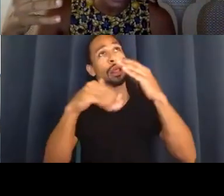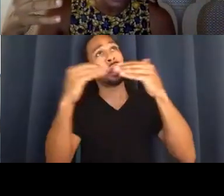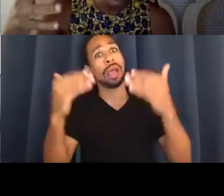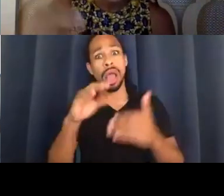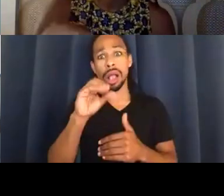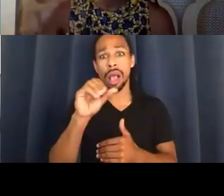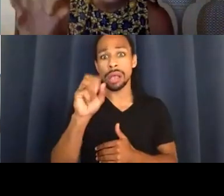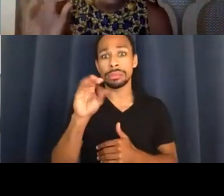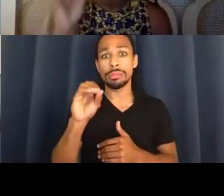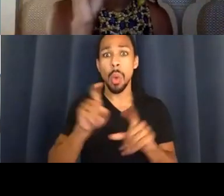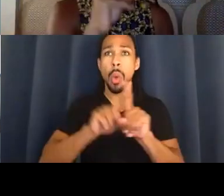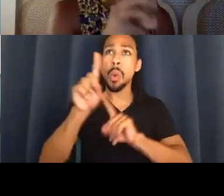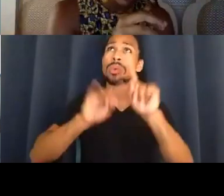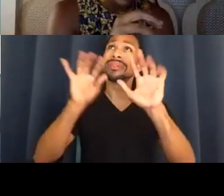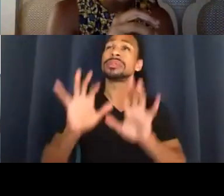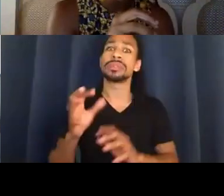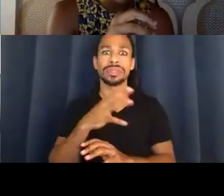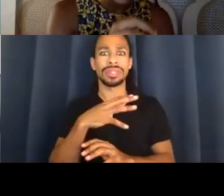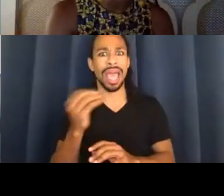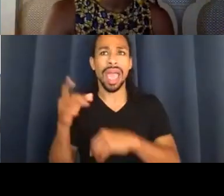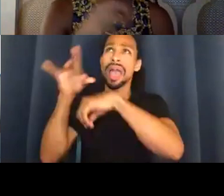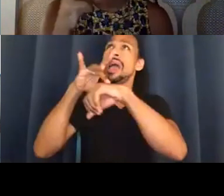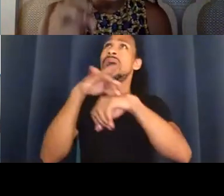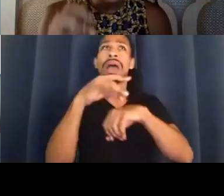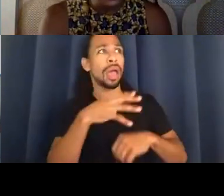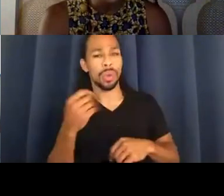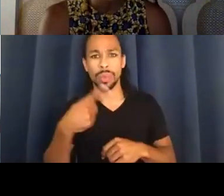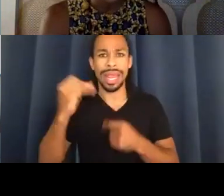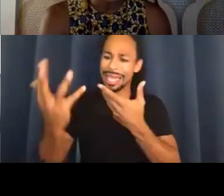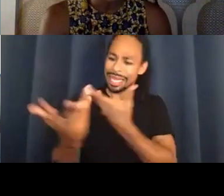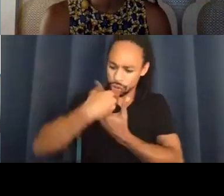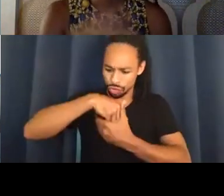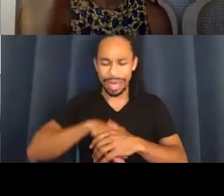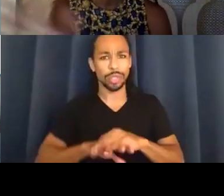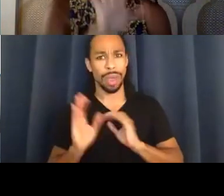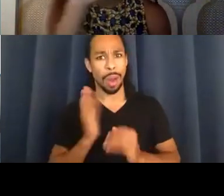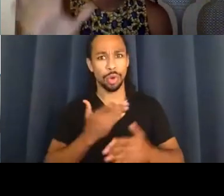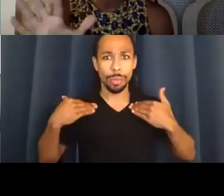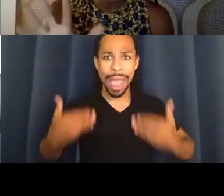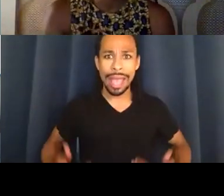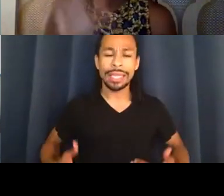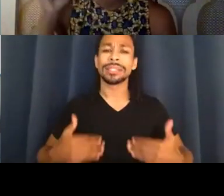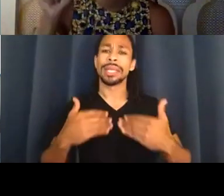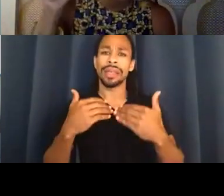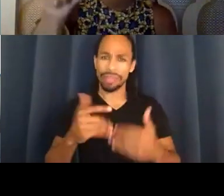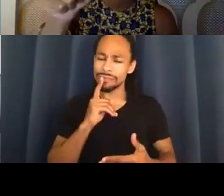that integrates our creative minds and our logistical minds. I'm vouching for